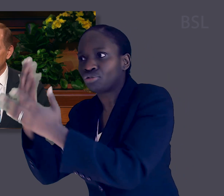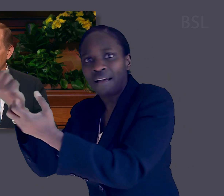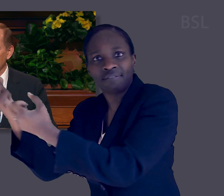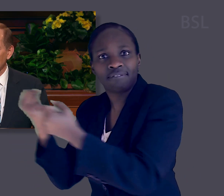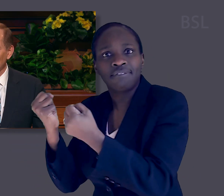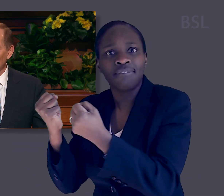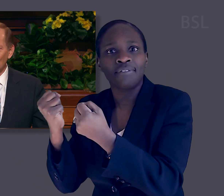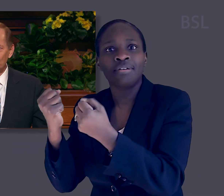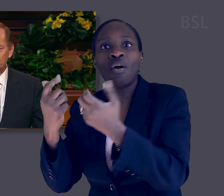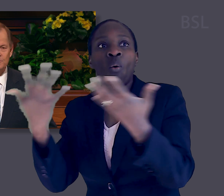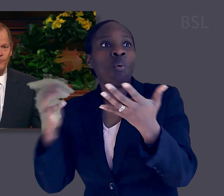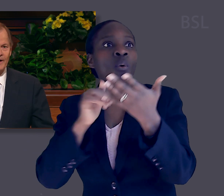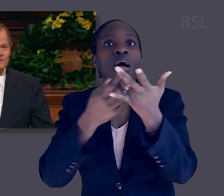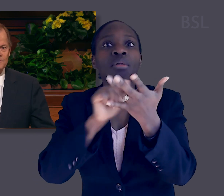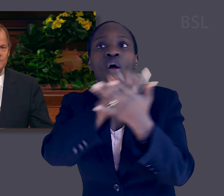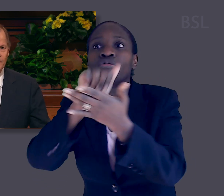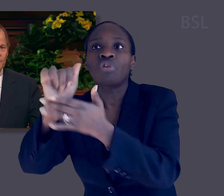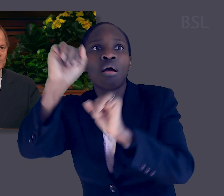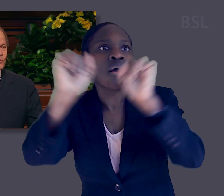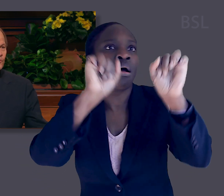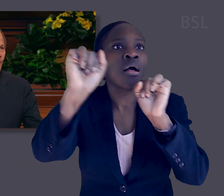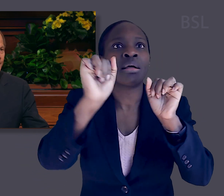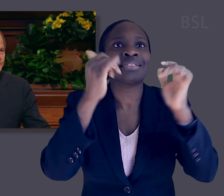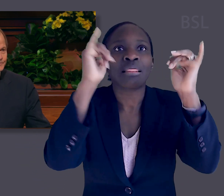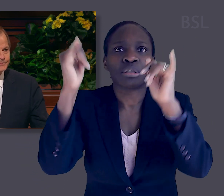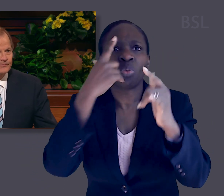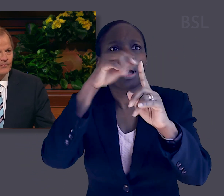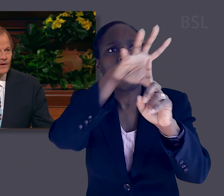found in the cultures and practices of countries worldwide.